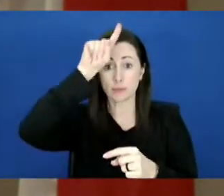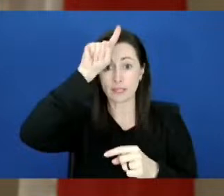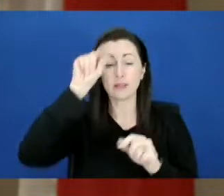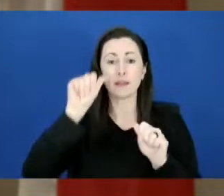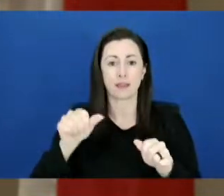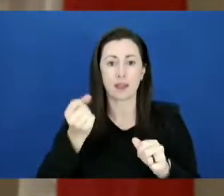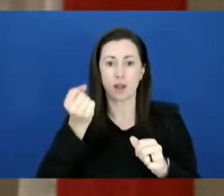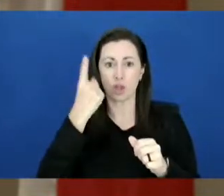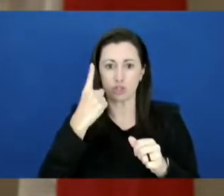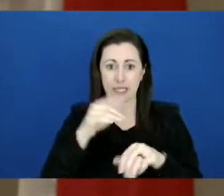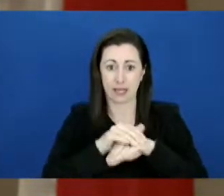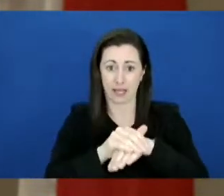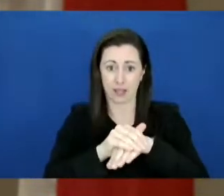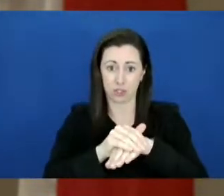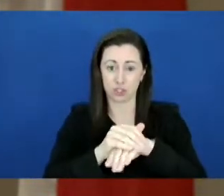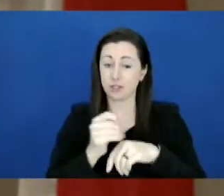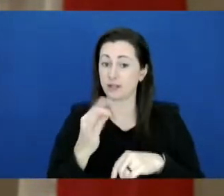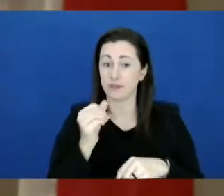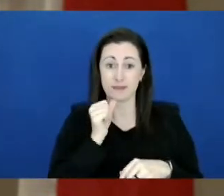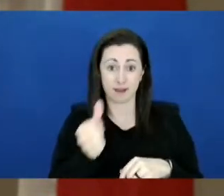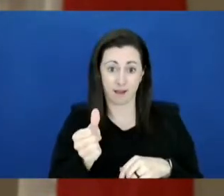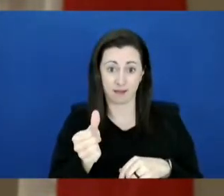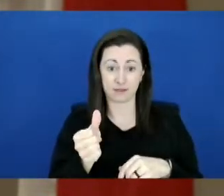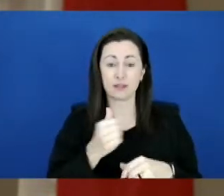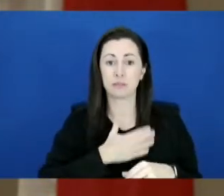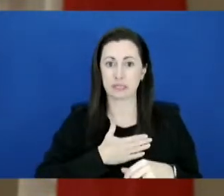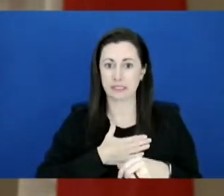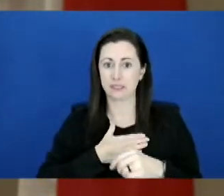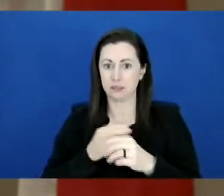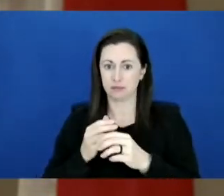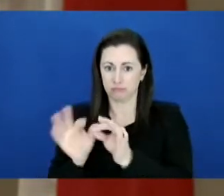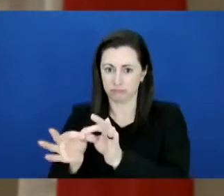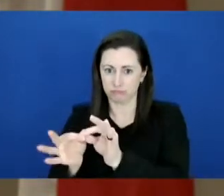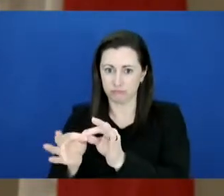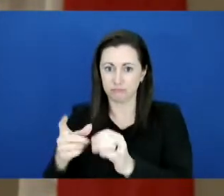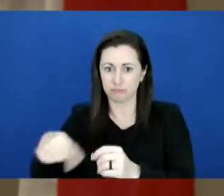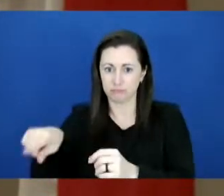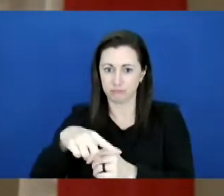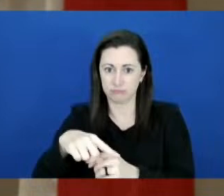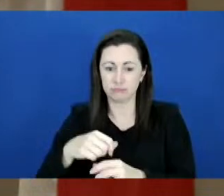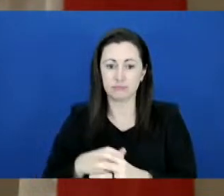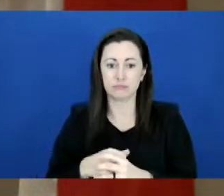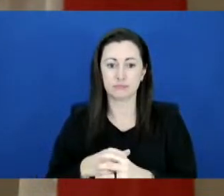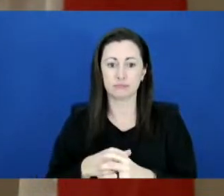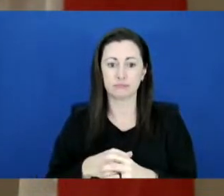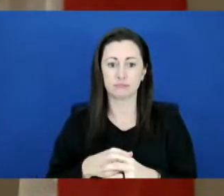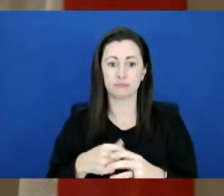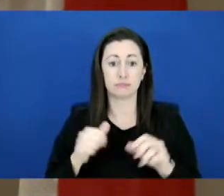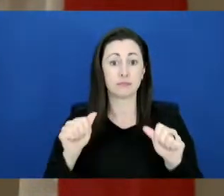I HOPE OUR STUDENTS FROM GERMANY